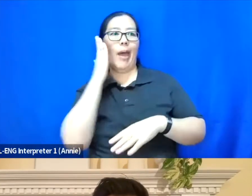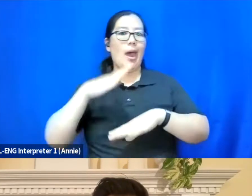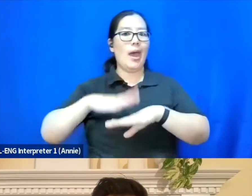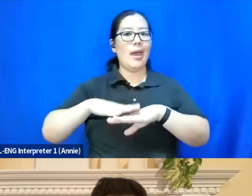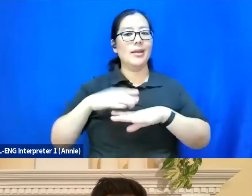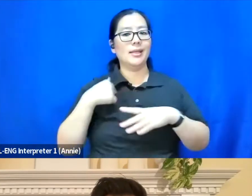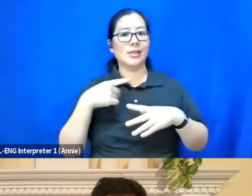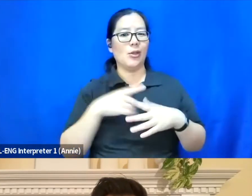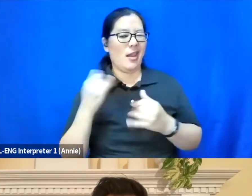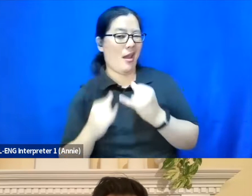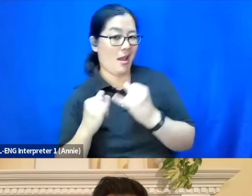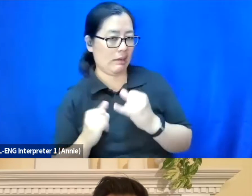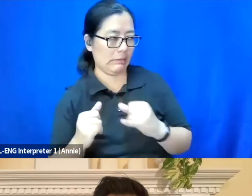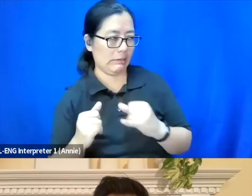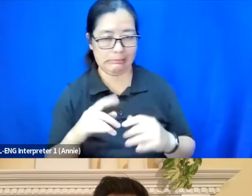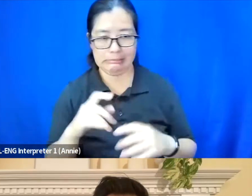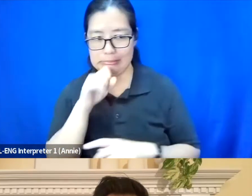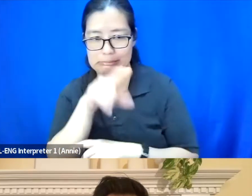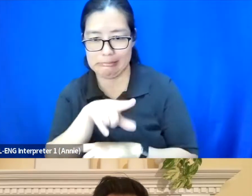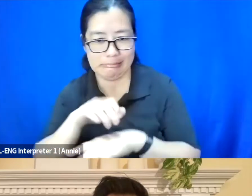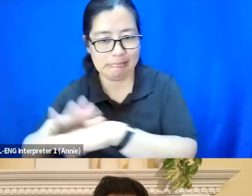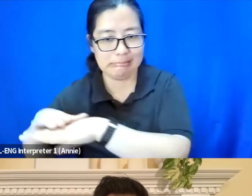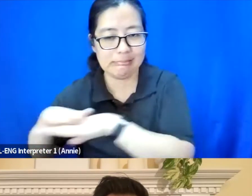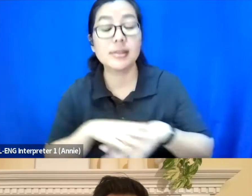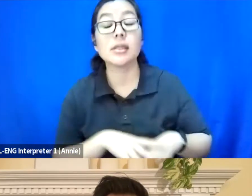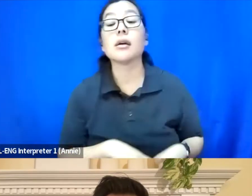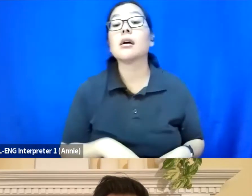I mean, that in itself, I think, is somewhat insulting,